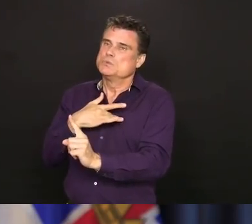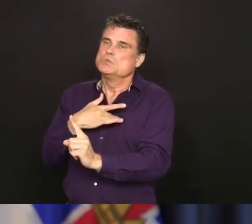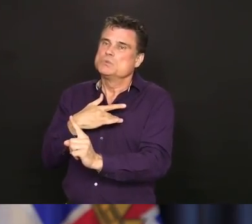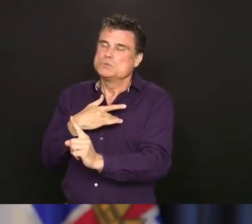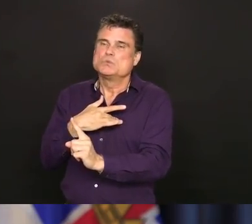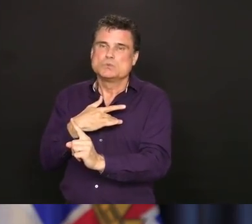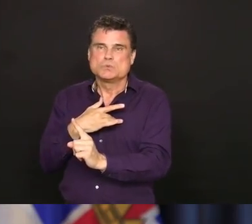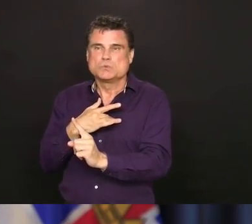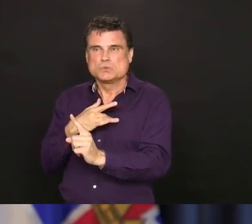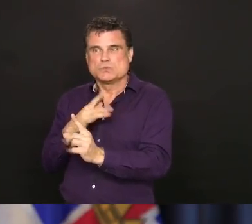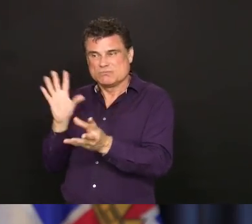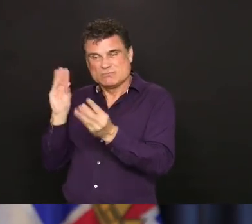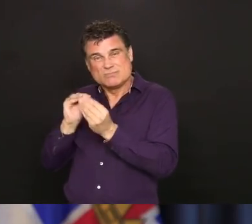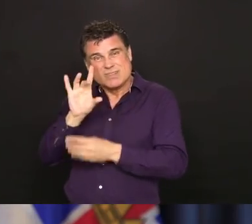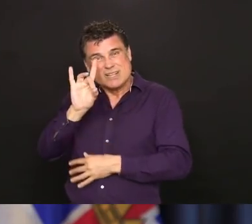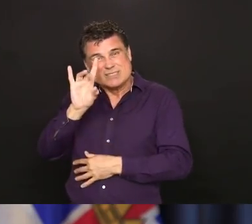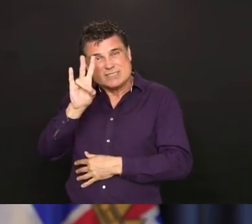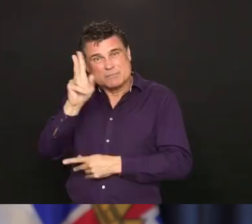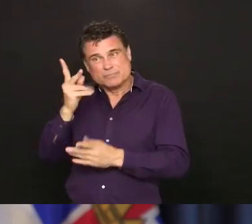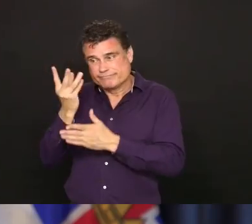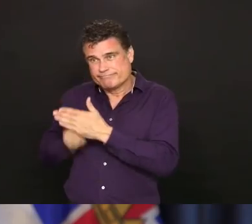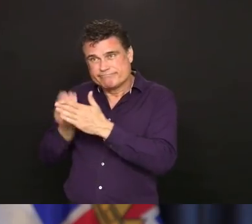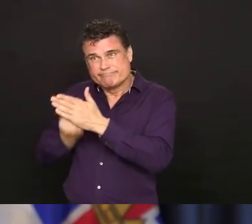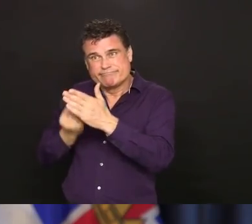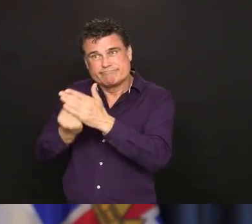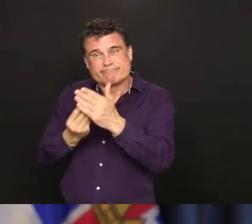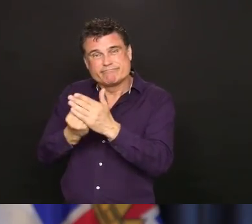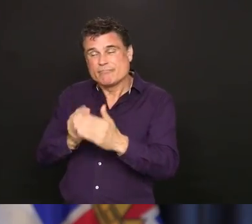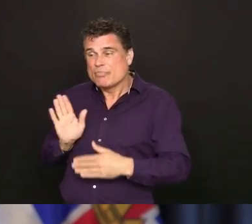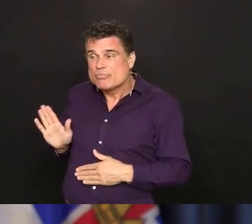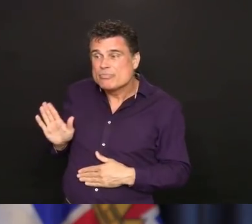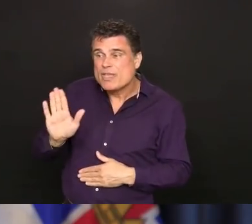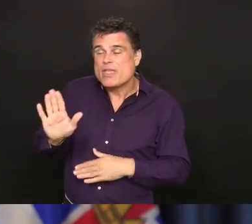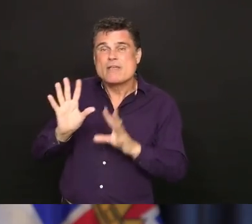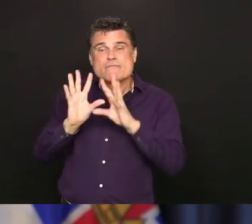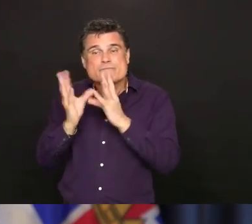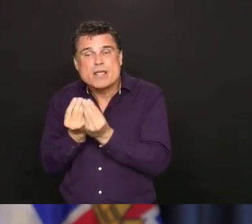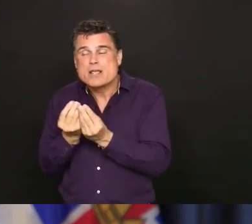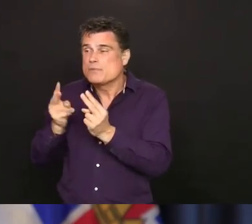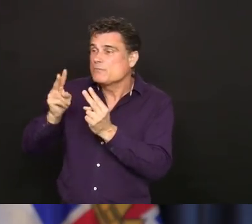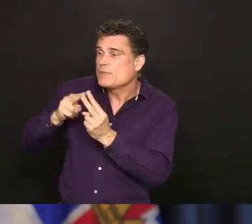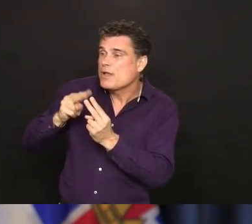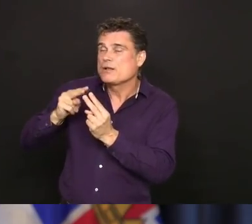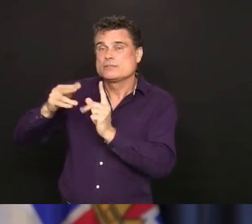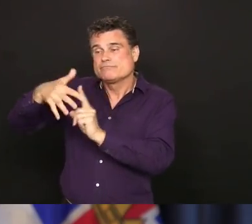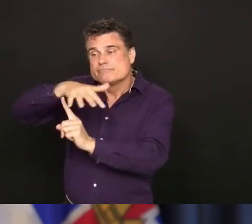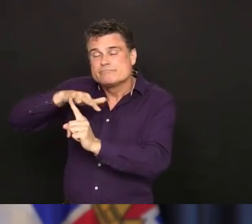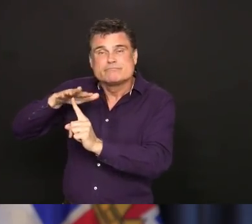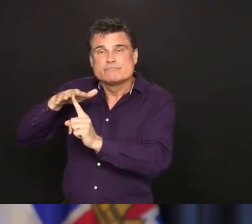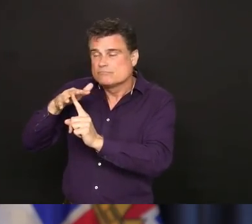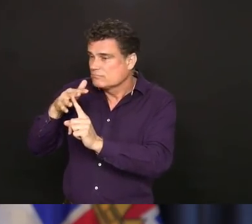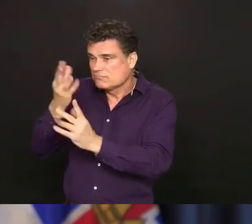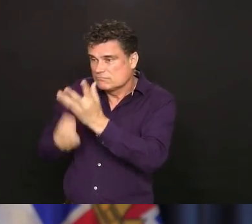our hearts every day. Every person is important. Every case is important. And that's the way that we're